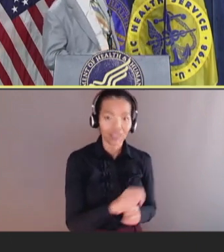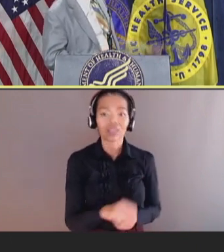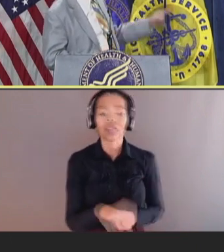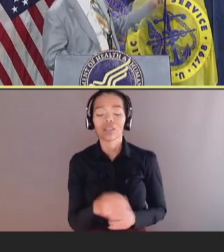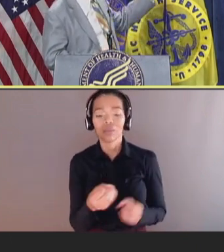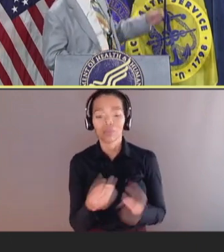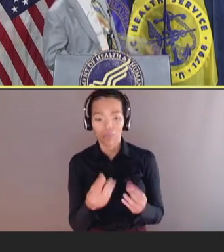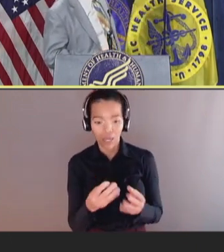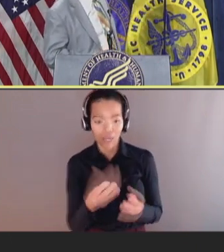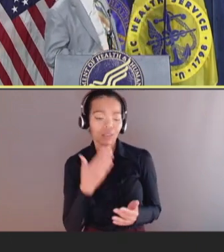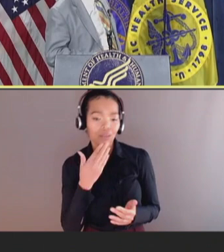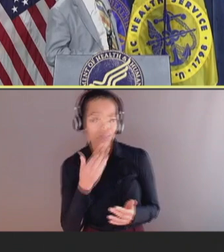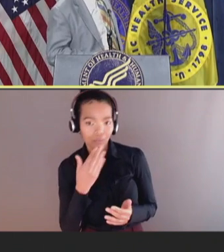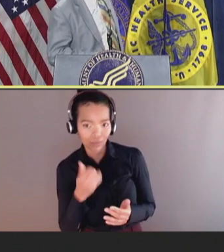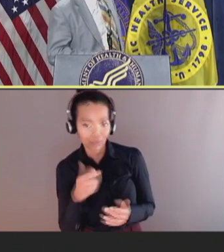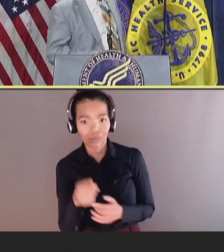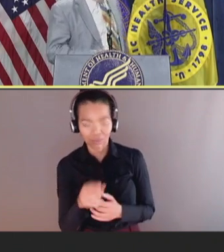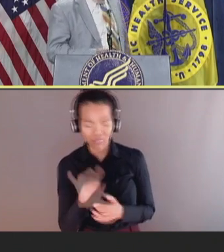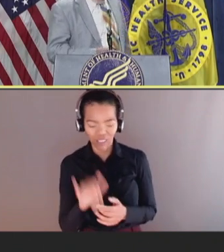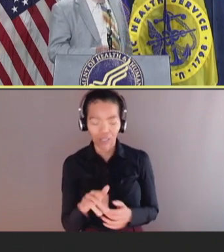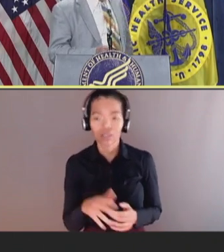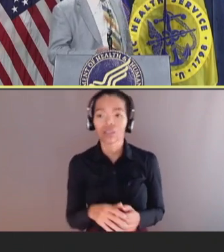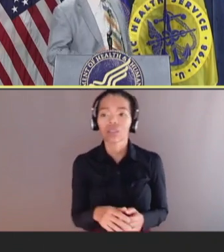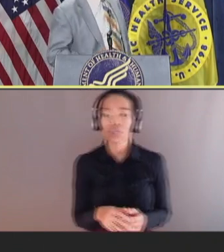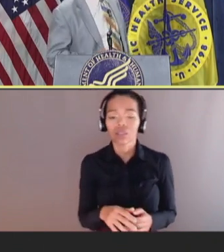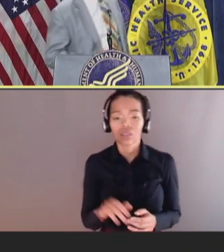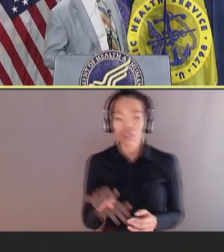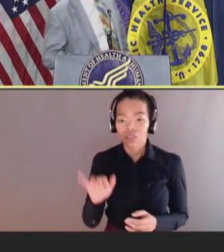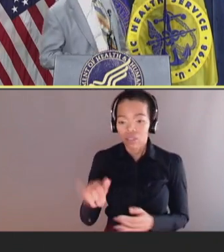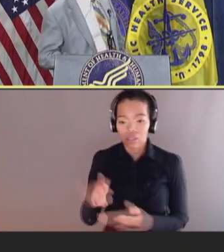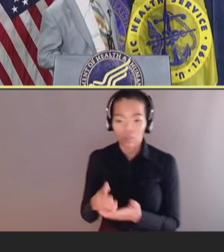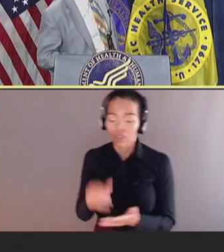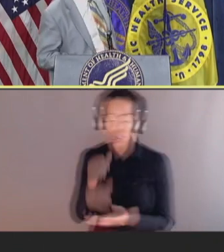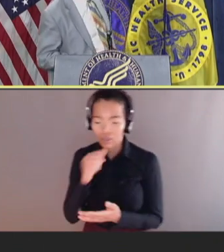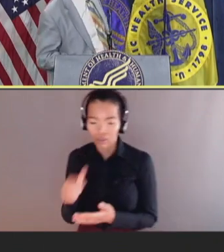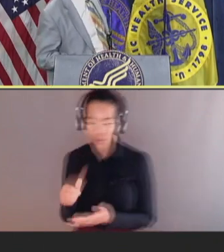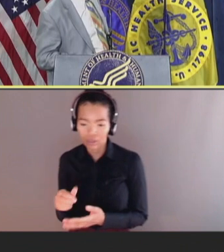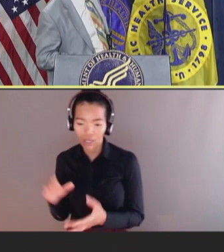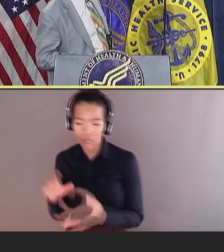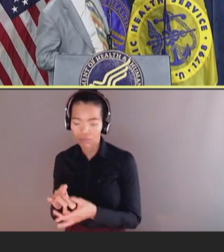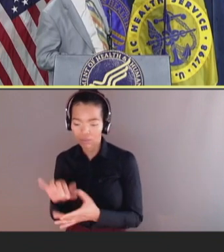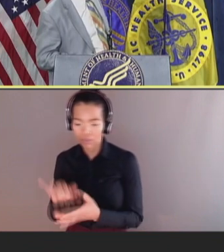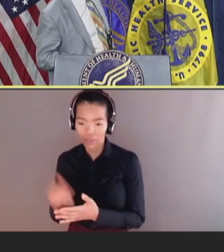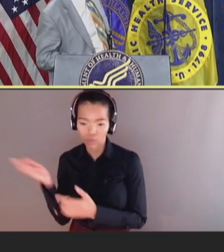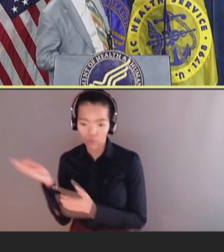just shown schematically here. That's probably not important for this presentation. But we've